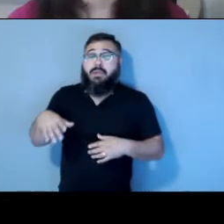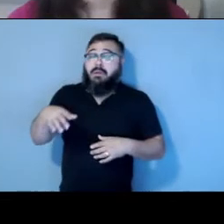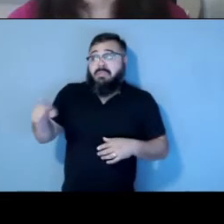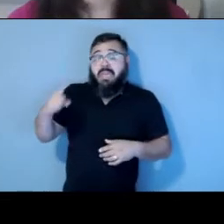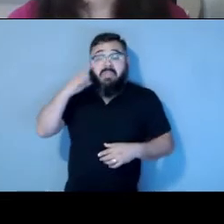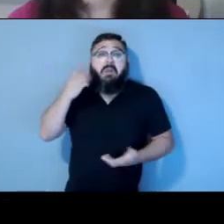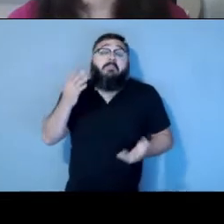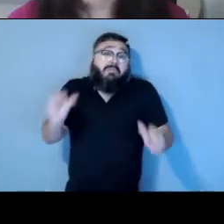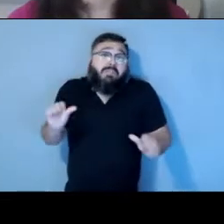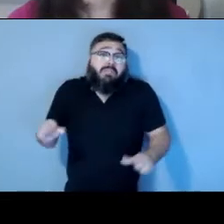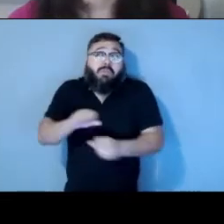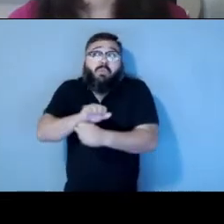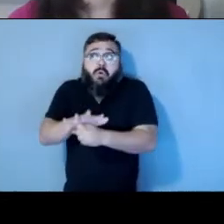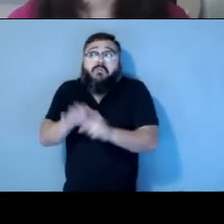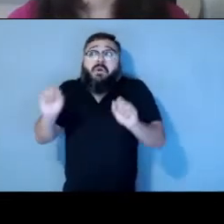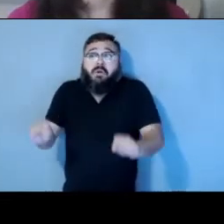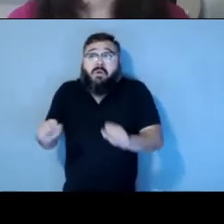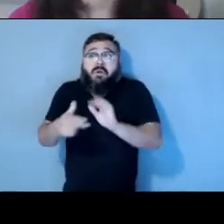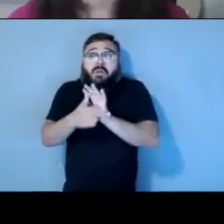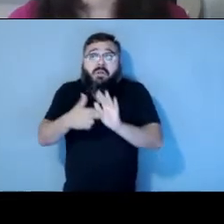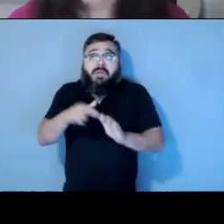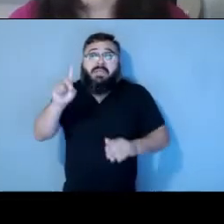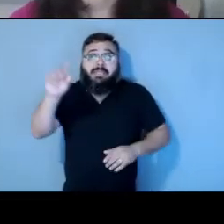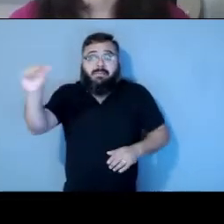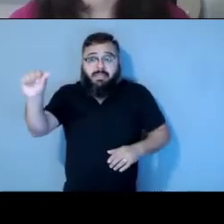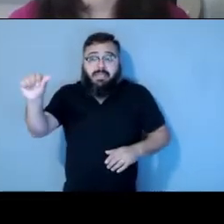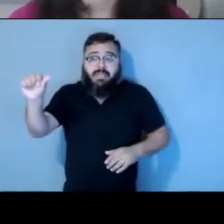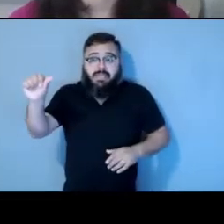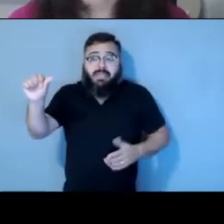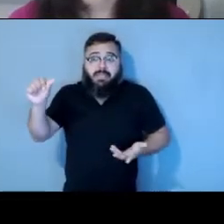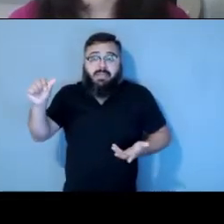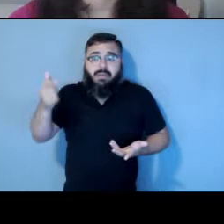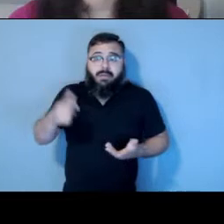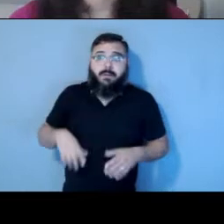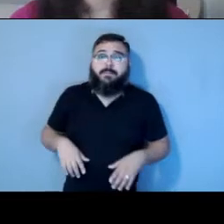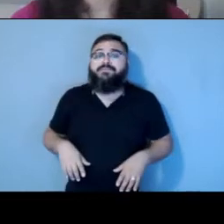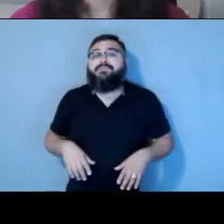so that would be covered under the ADA as a disability and then be entitled to protections.